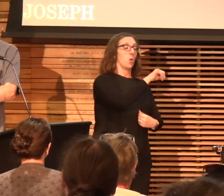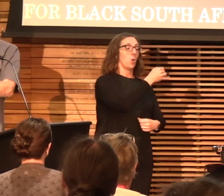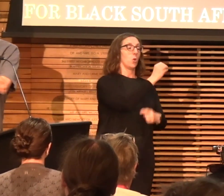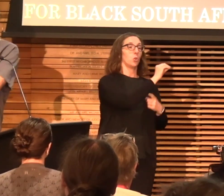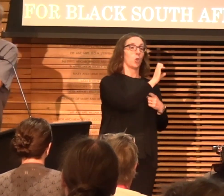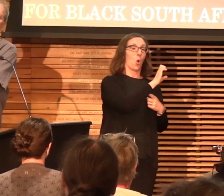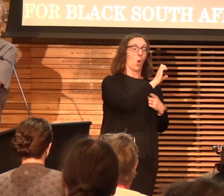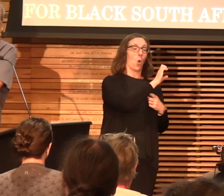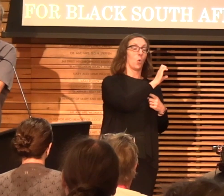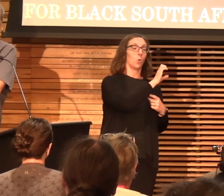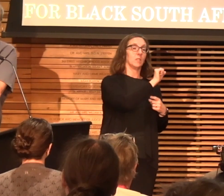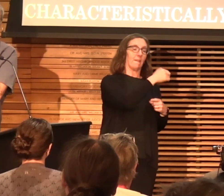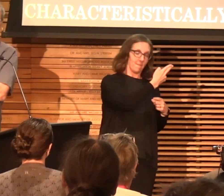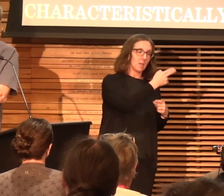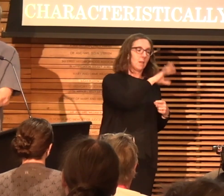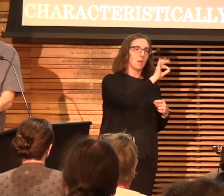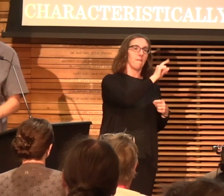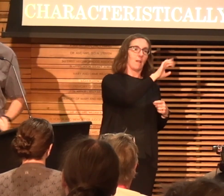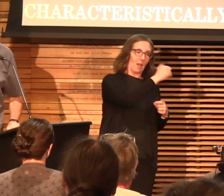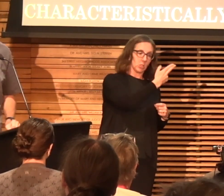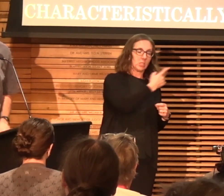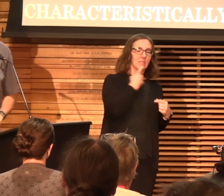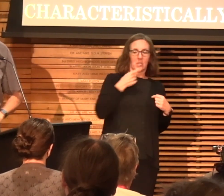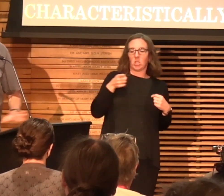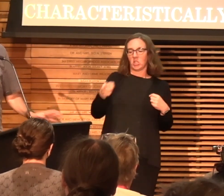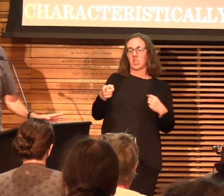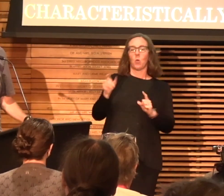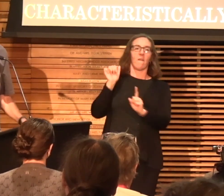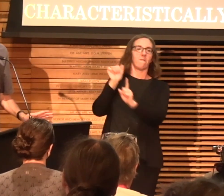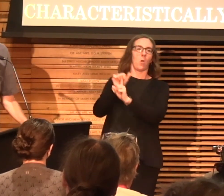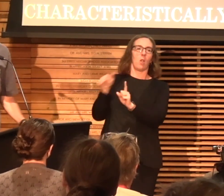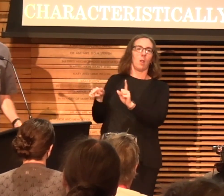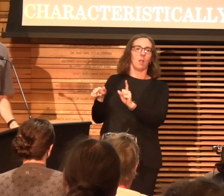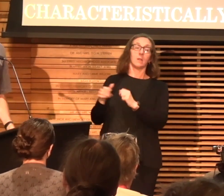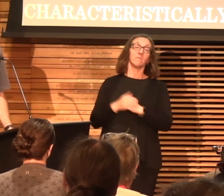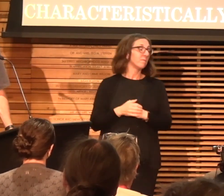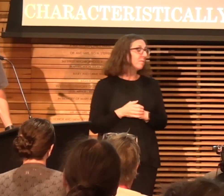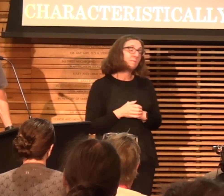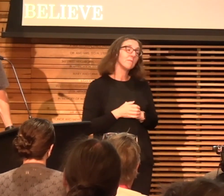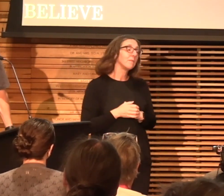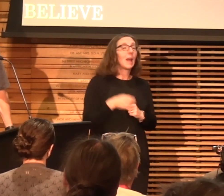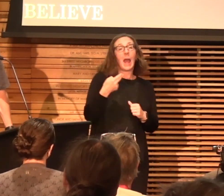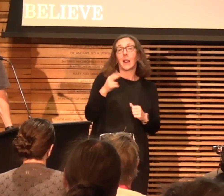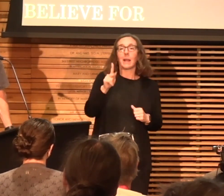That's easy for people to believe that don't know Helen Keller. Helen Keller doesn't get duped into anything.